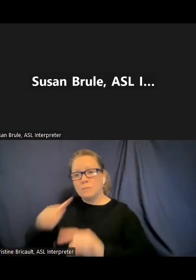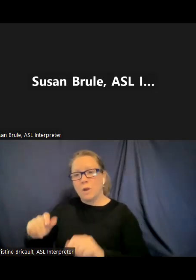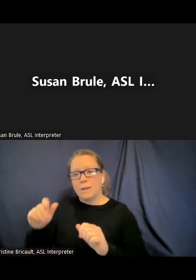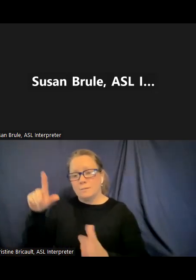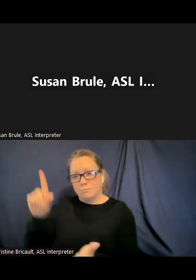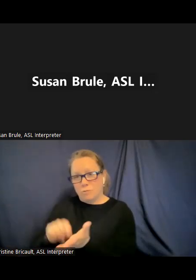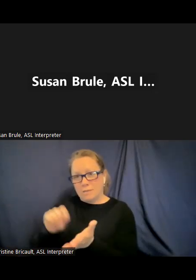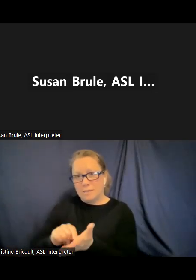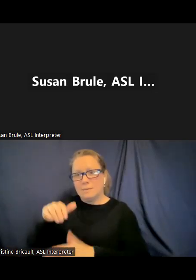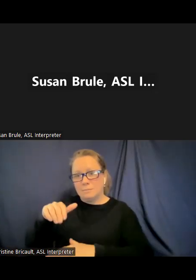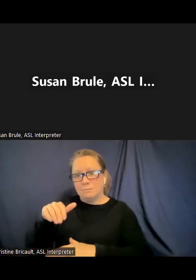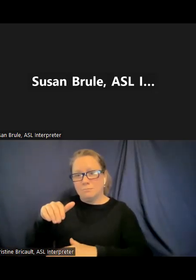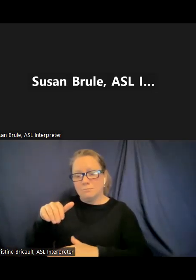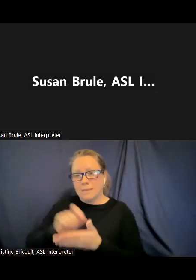And you should be really precise